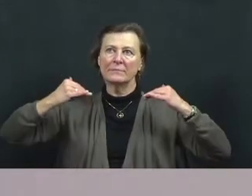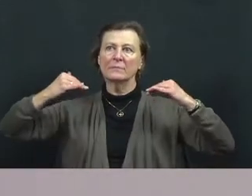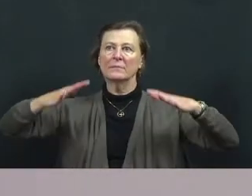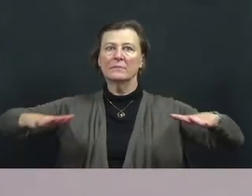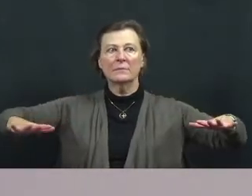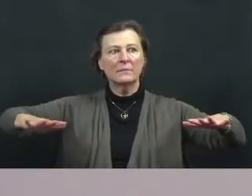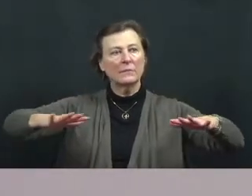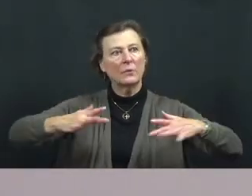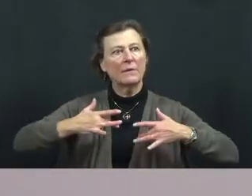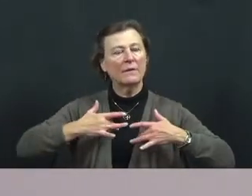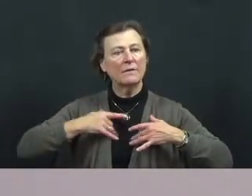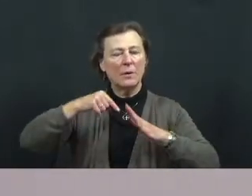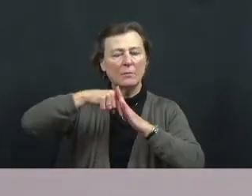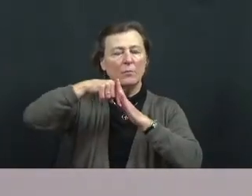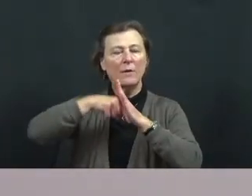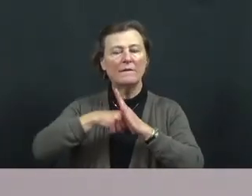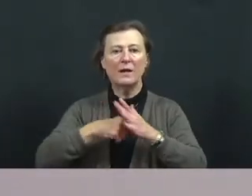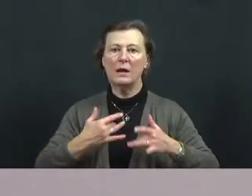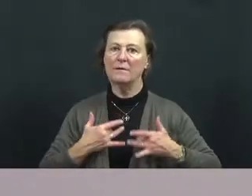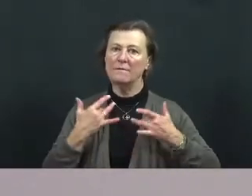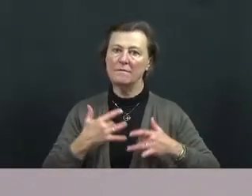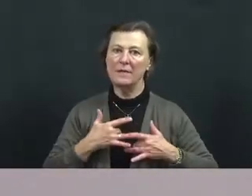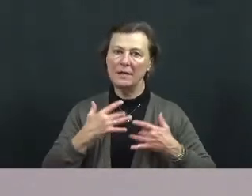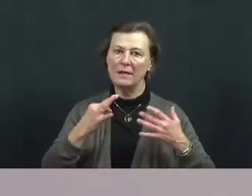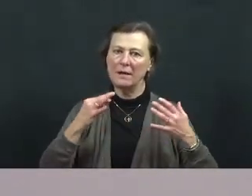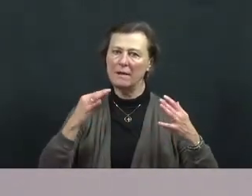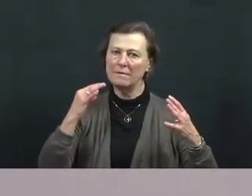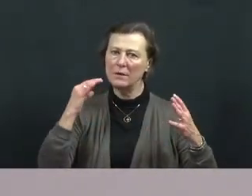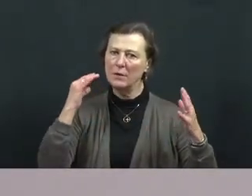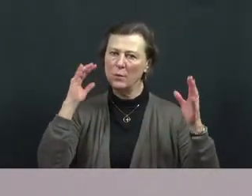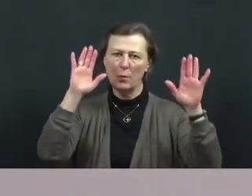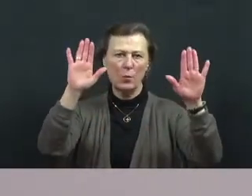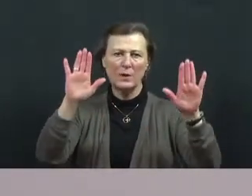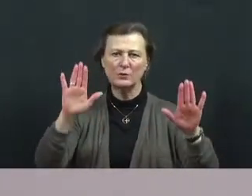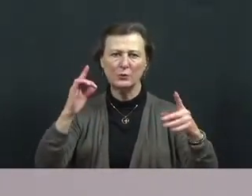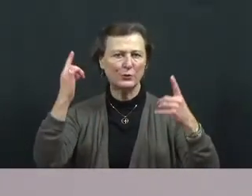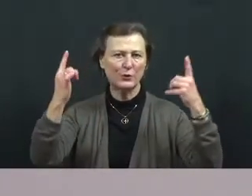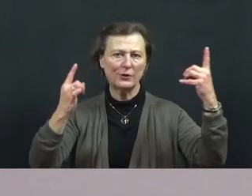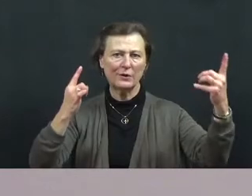sense of wonder. And, this dream is visually simple.